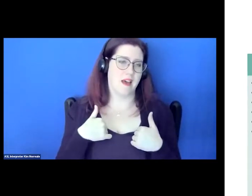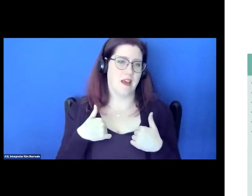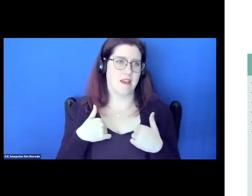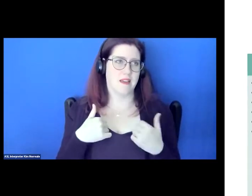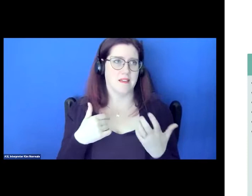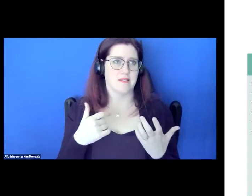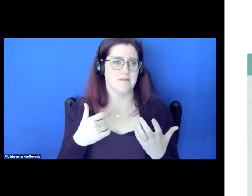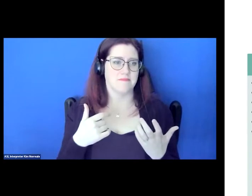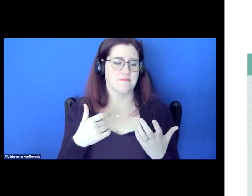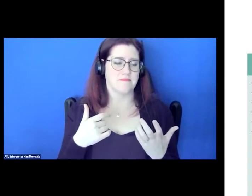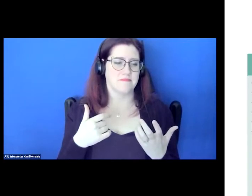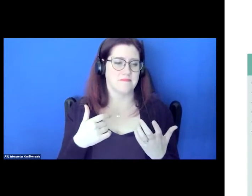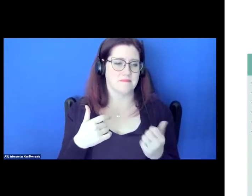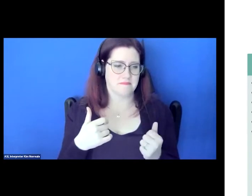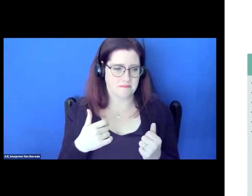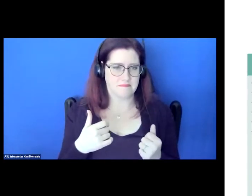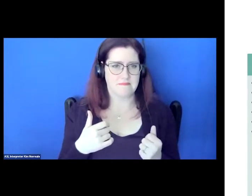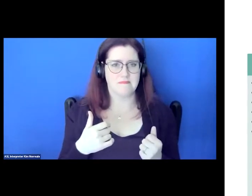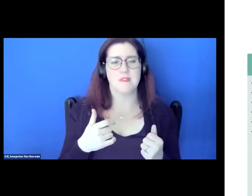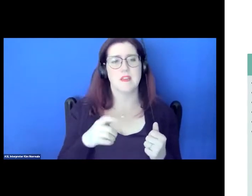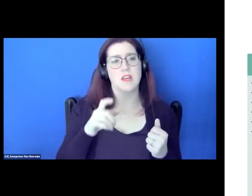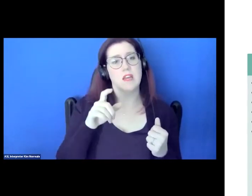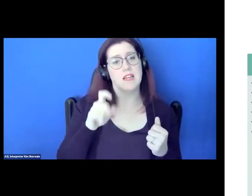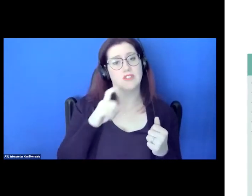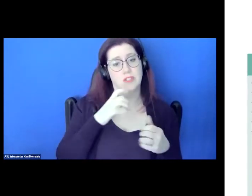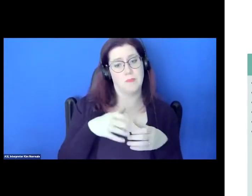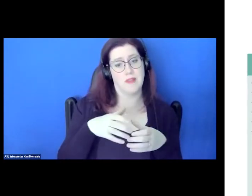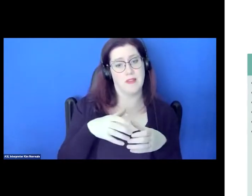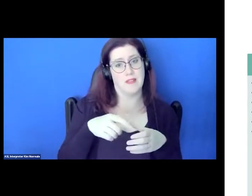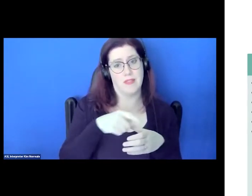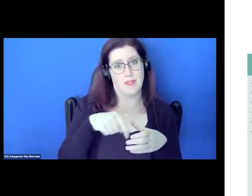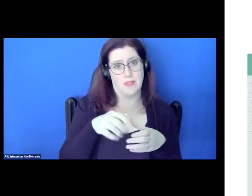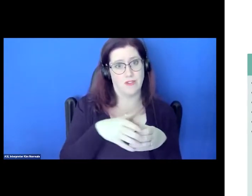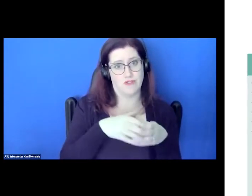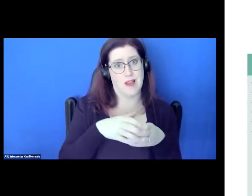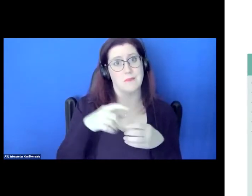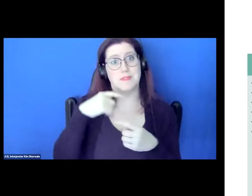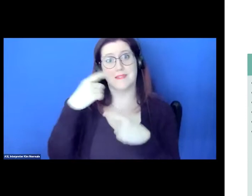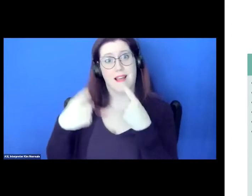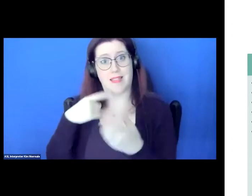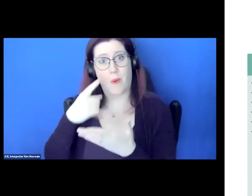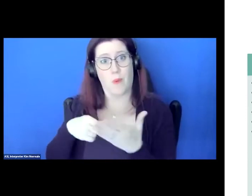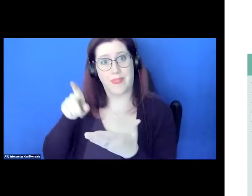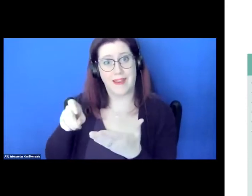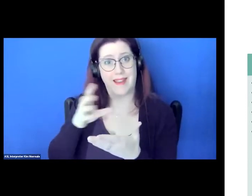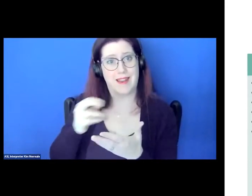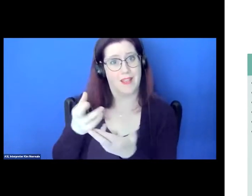where it should be the tribes telling the needs and the resources, but I believe that,